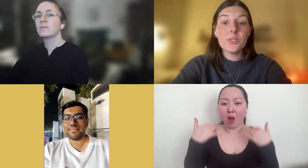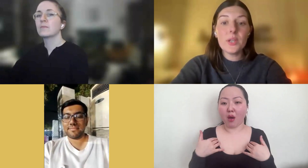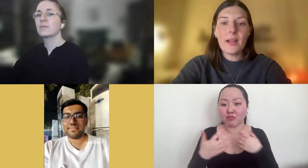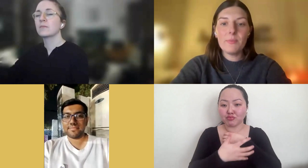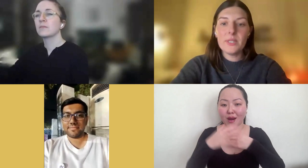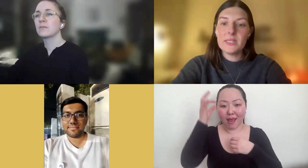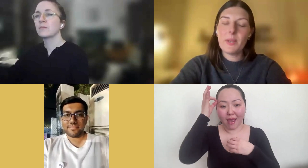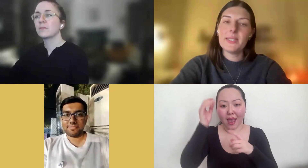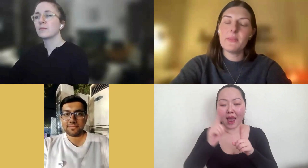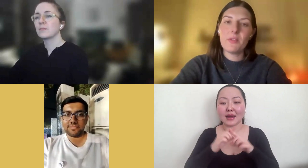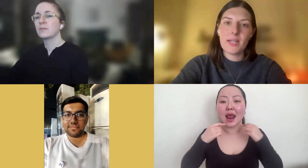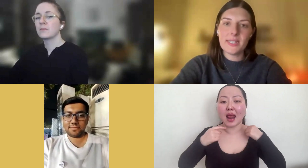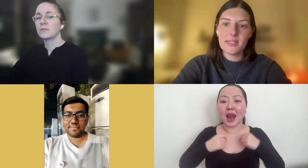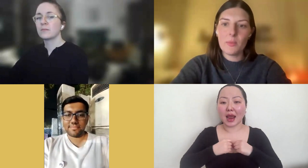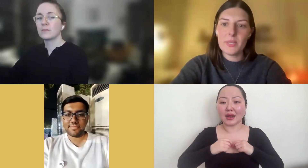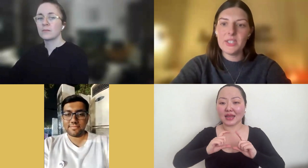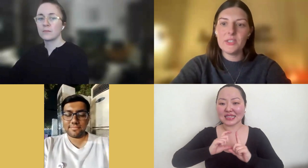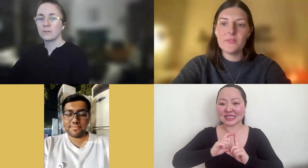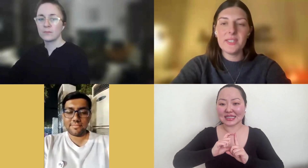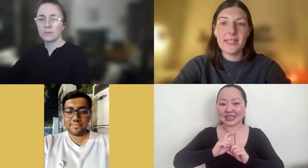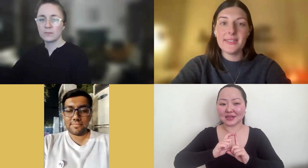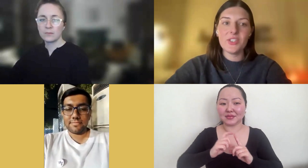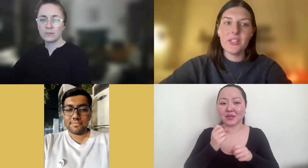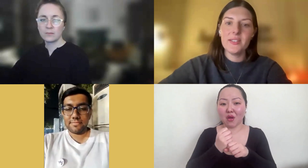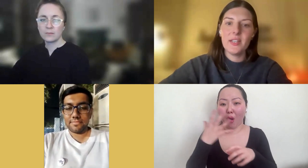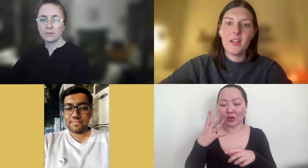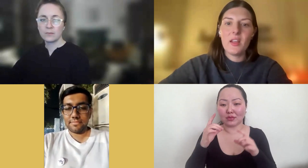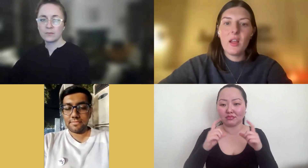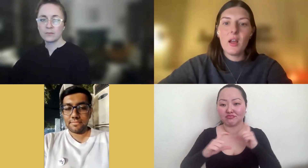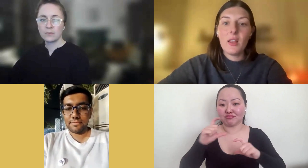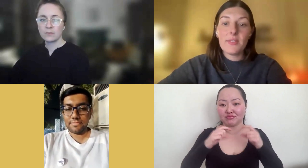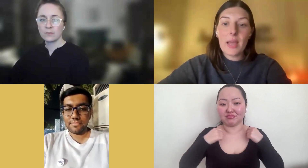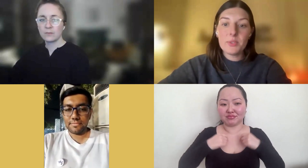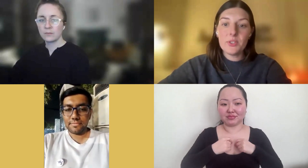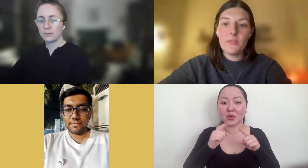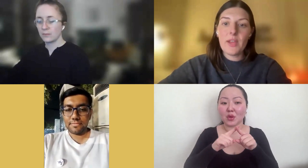We have also put into place some other access accommodations for today's session. Live captions